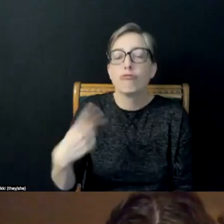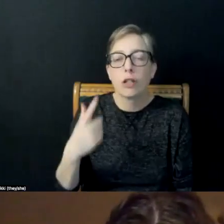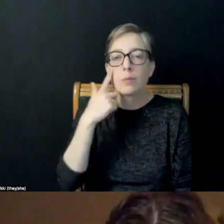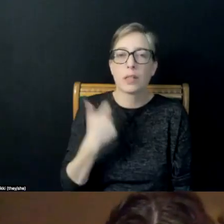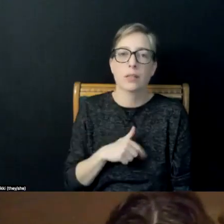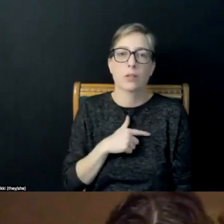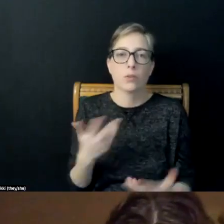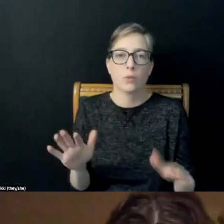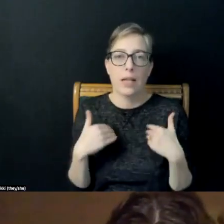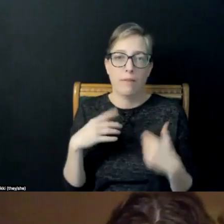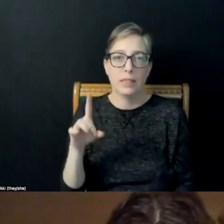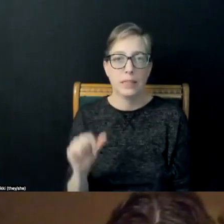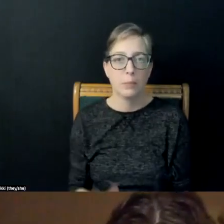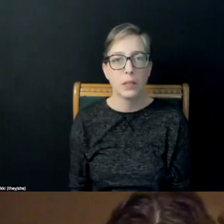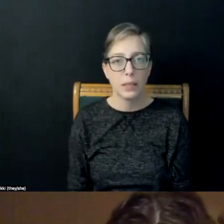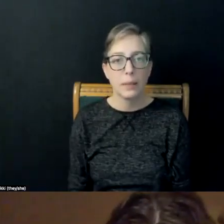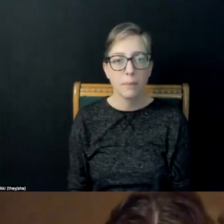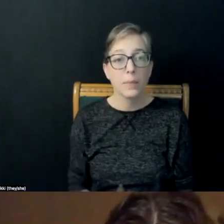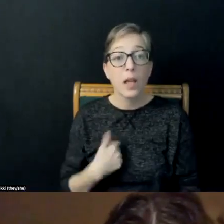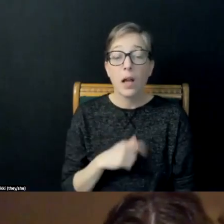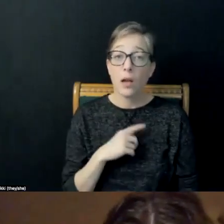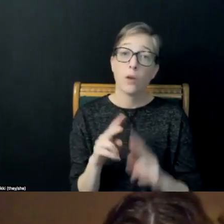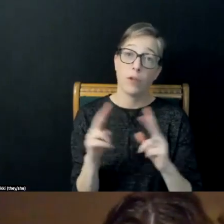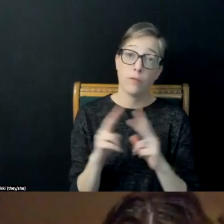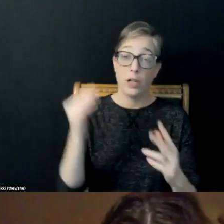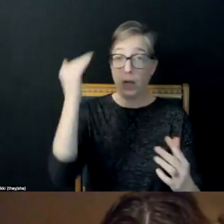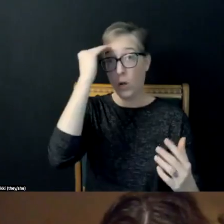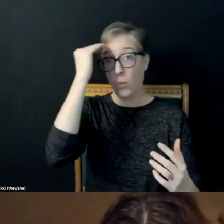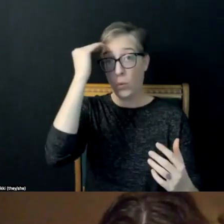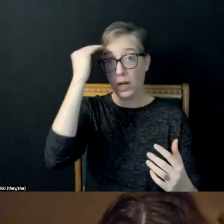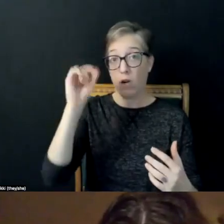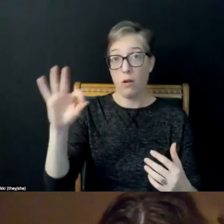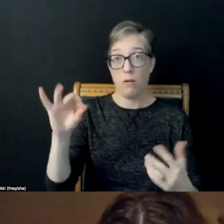We're very aware of not wanting to be labeled as difficult.